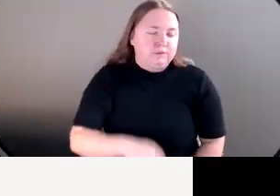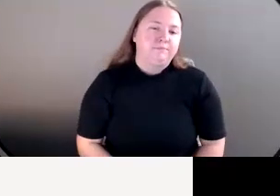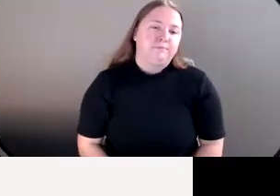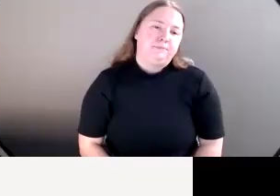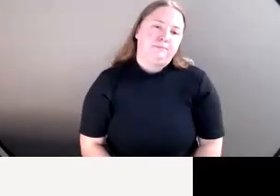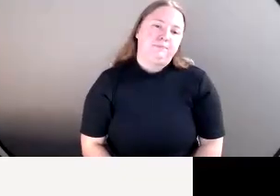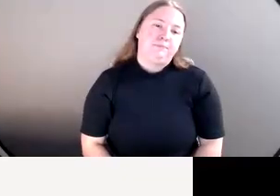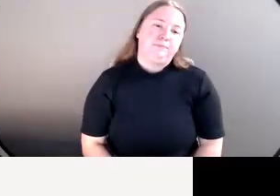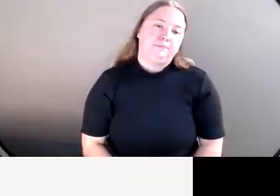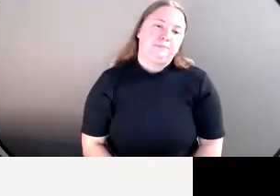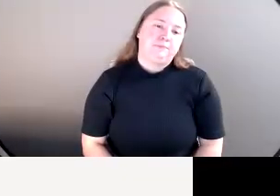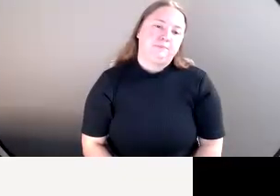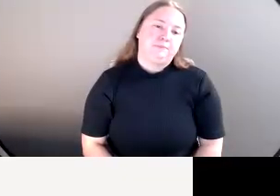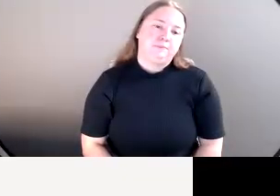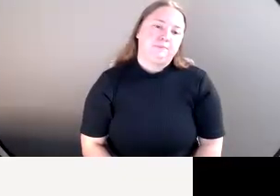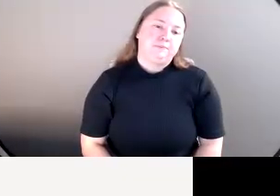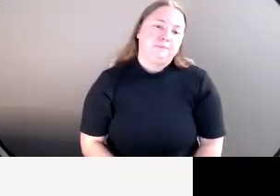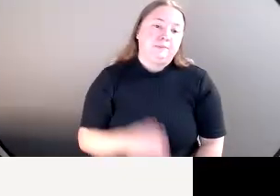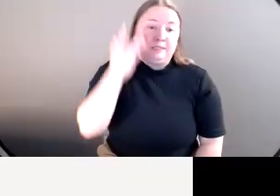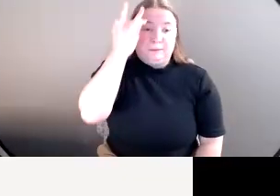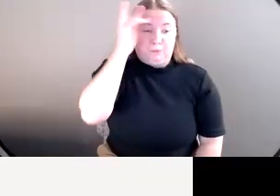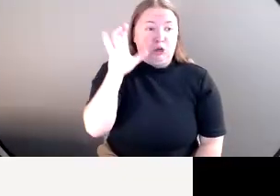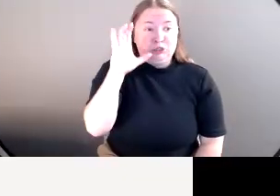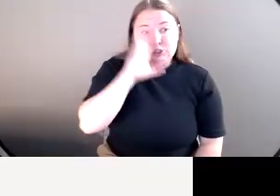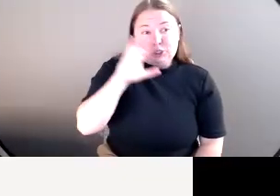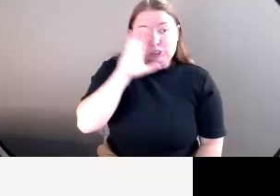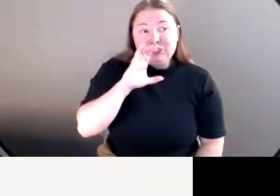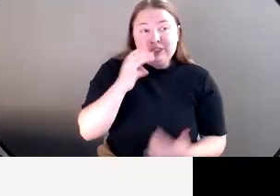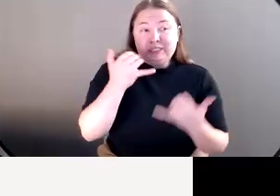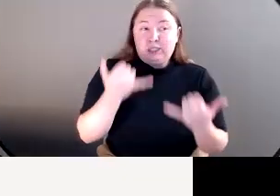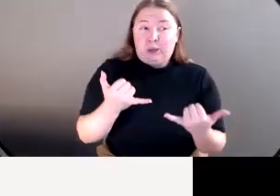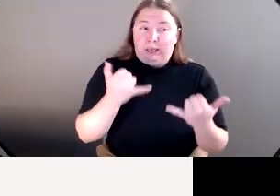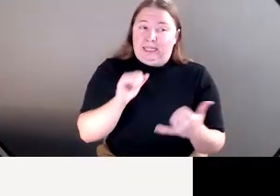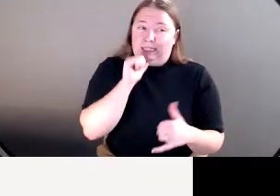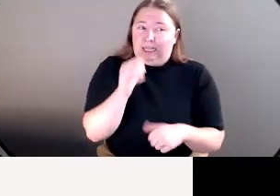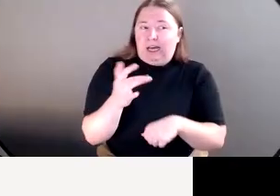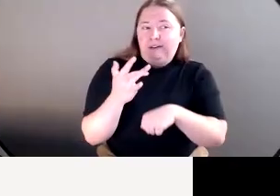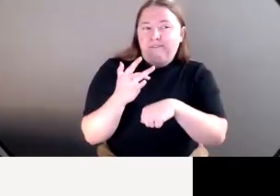Smart search is currently not visible on the Canvas mobile app.